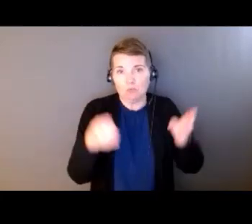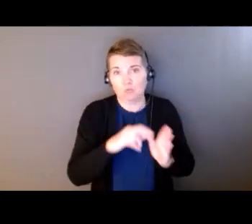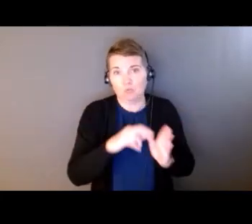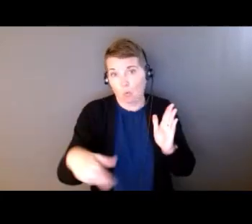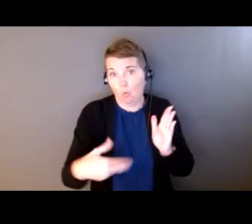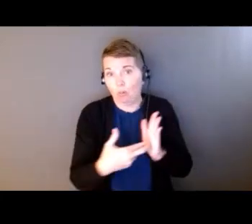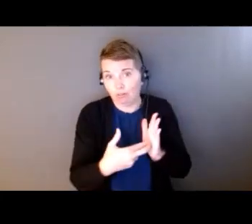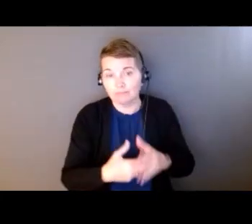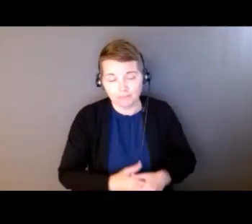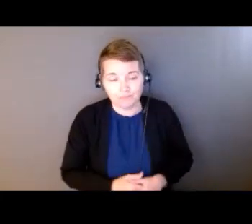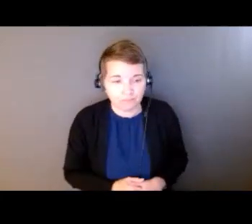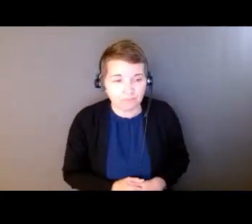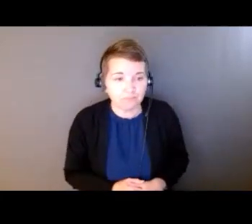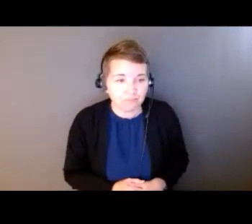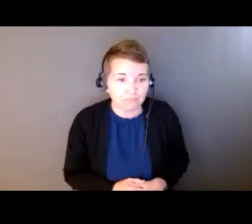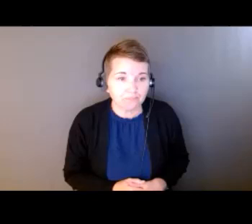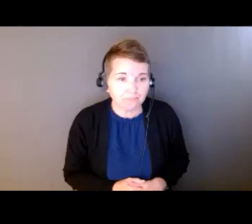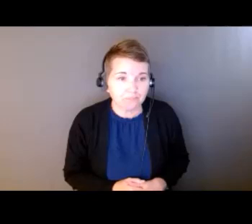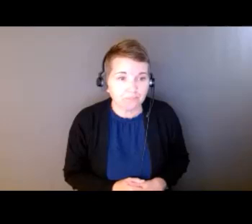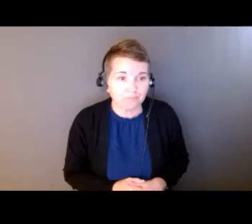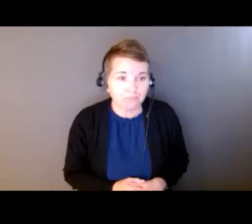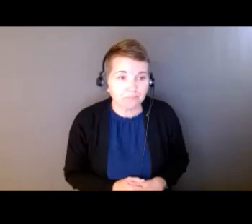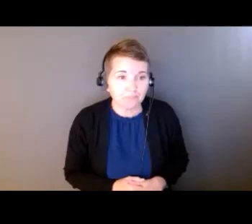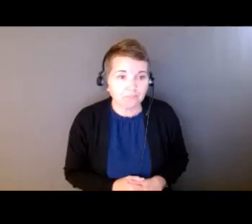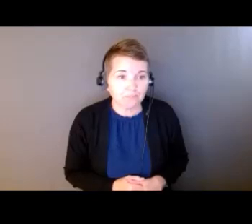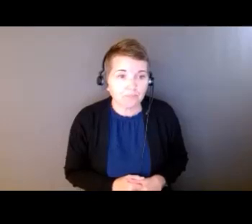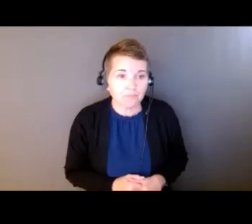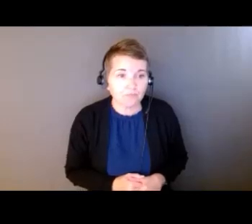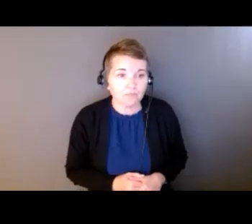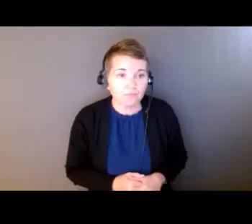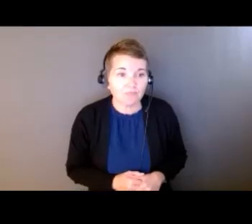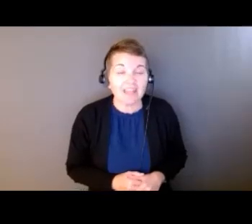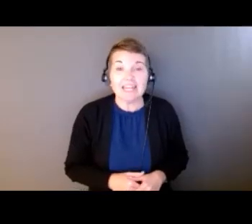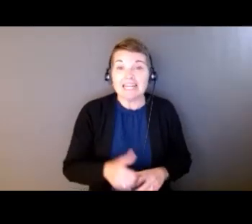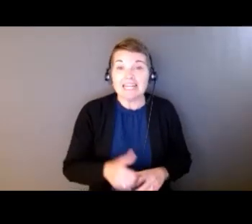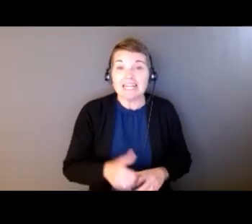As a reminder, self-presented activities are only eligible within Canada, so should